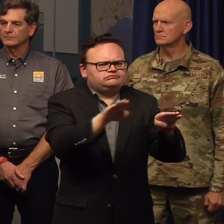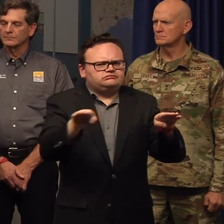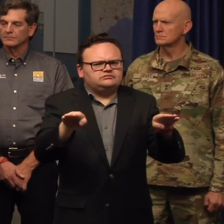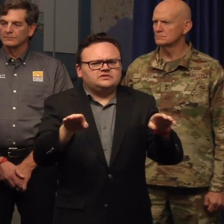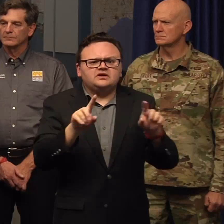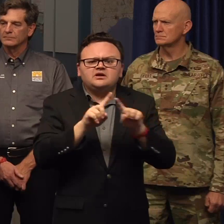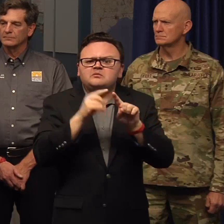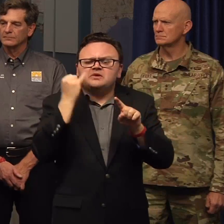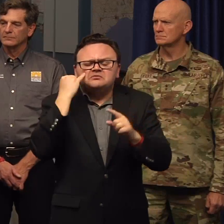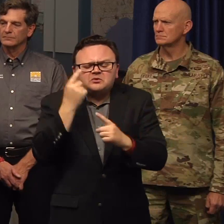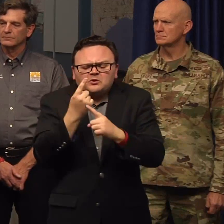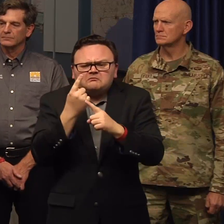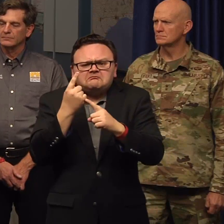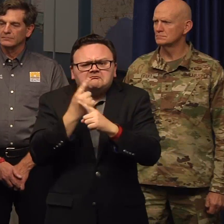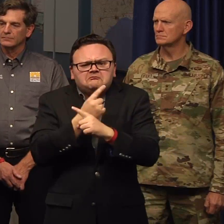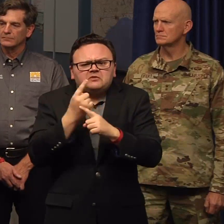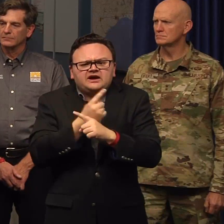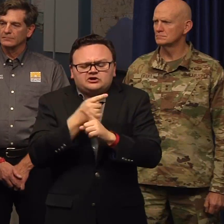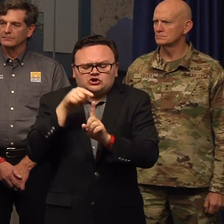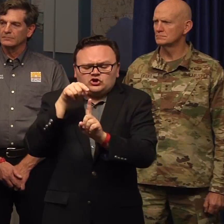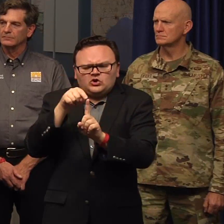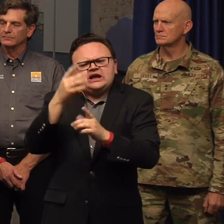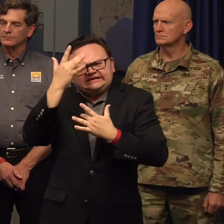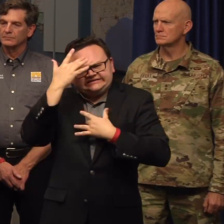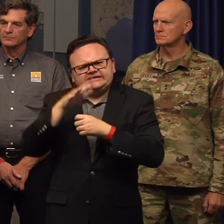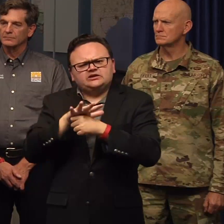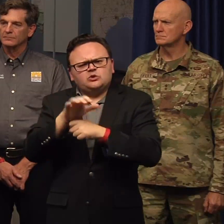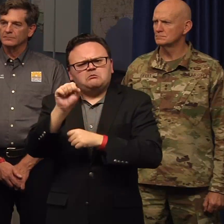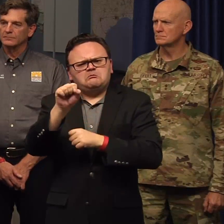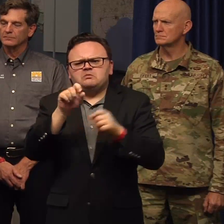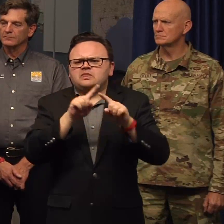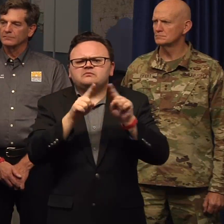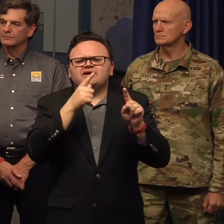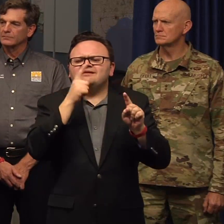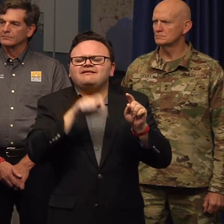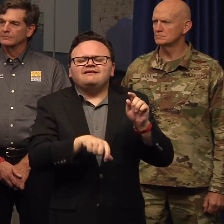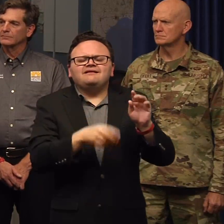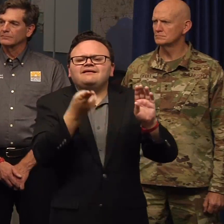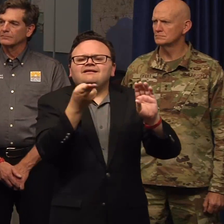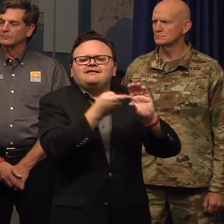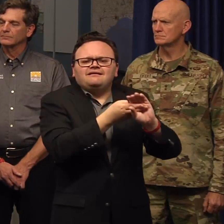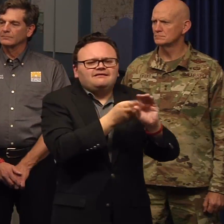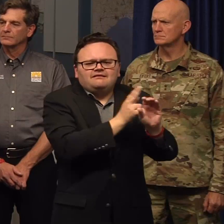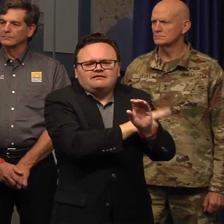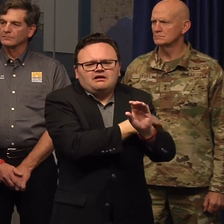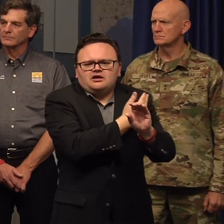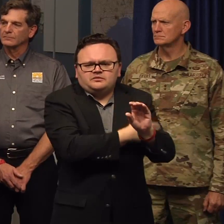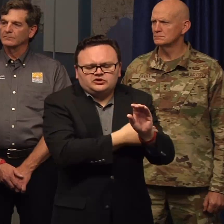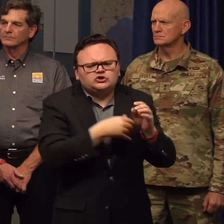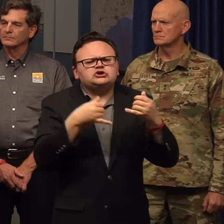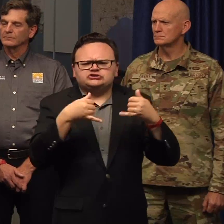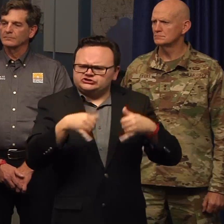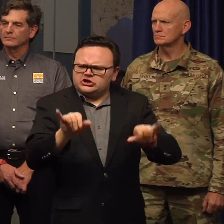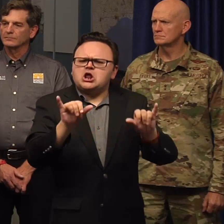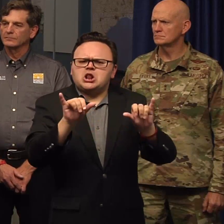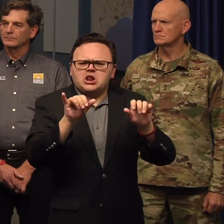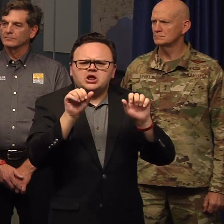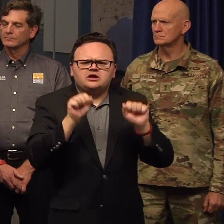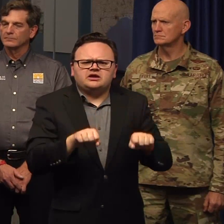JARED IS WORKING ON INNOVATIVE IDEAS TO BE ABLE TO DEAL WITH THAT AND I THINK AT THE END OF THE DAY, YOU MAY NEED OBVIOUSLY MORE BEDS FOR PEOPLE WHO ARE CRITICALLY ILL. BUT YOU WANT TO HAVE A SYSTEM